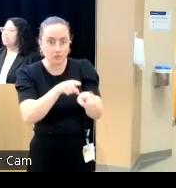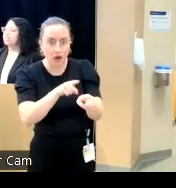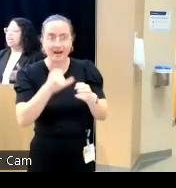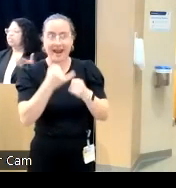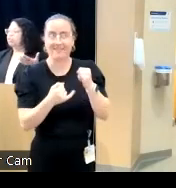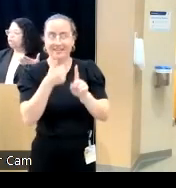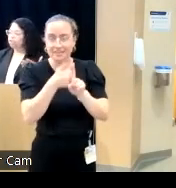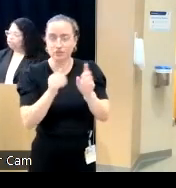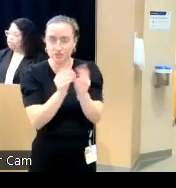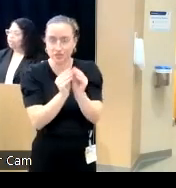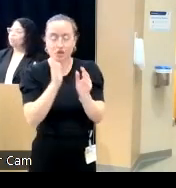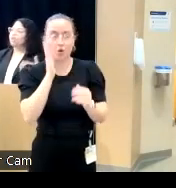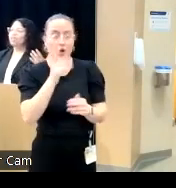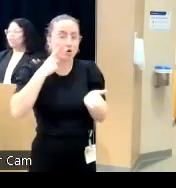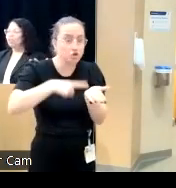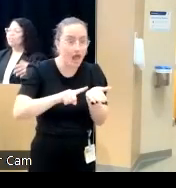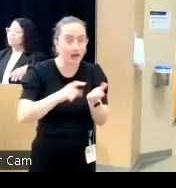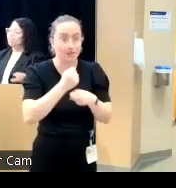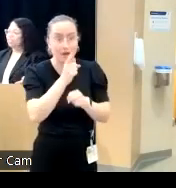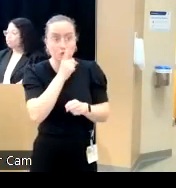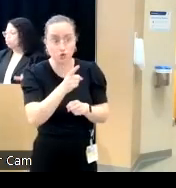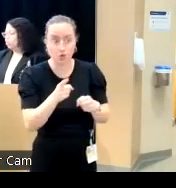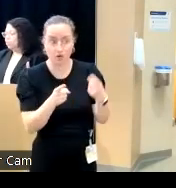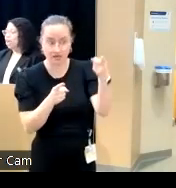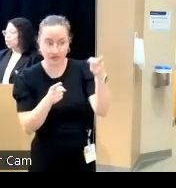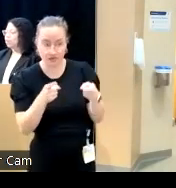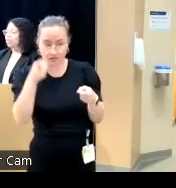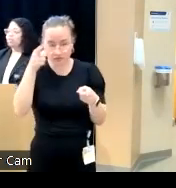member checking to kind of ensure that what they told us is consistent with what we heard